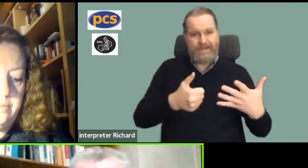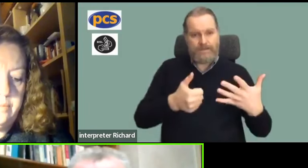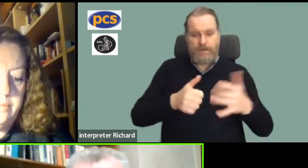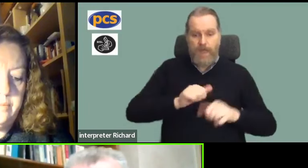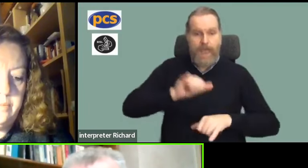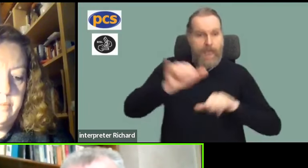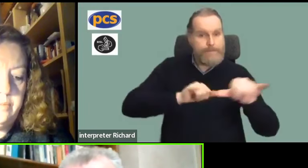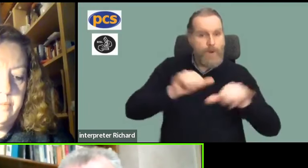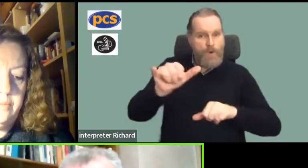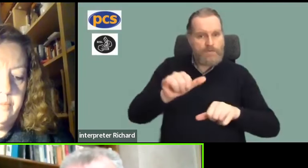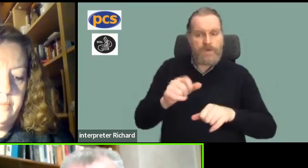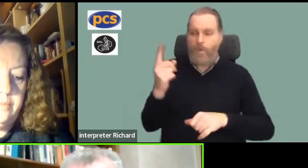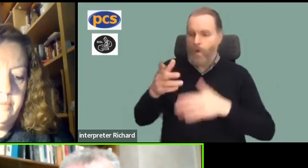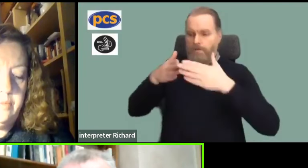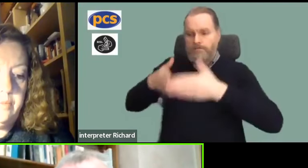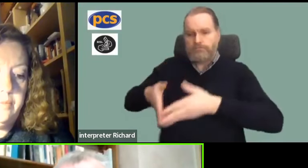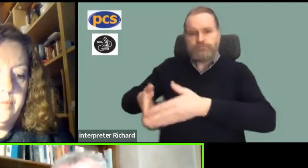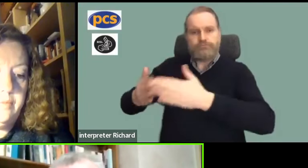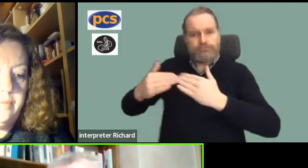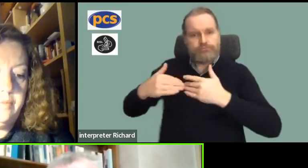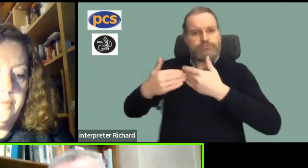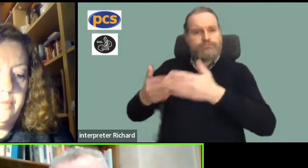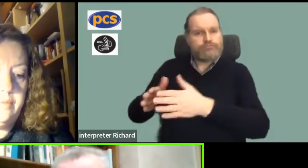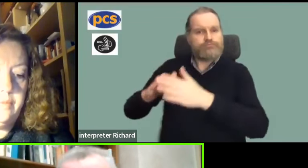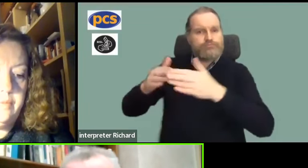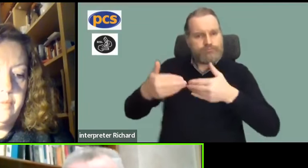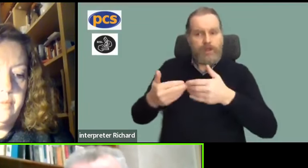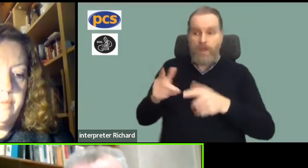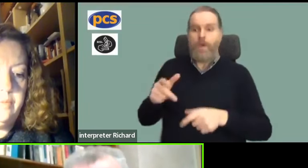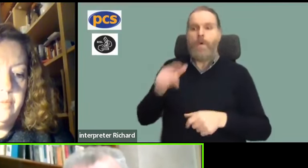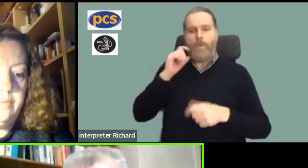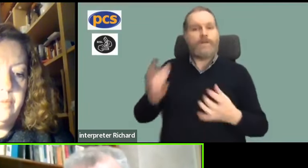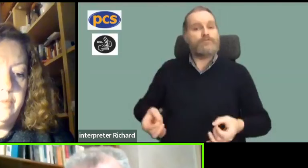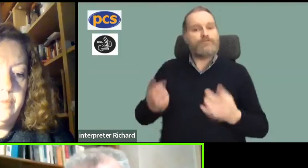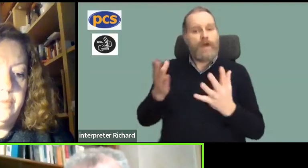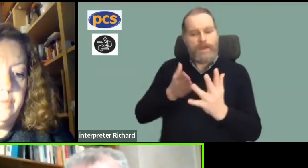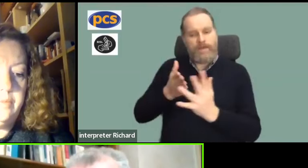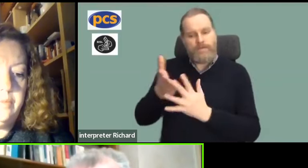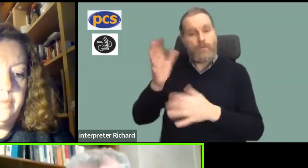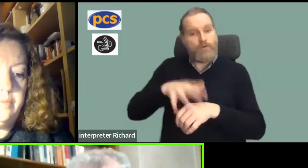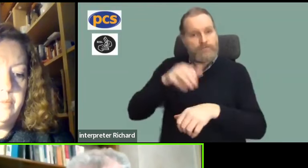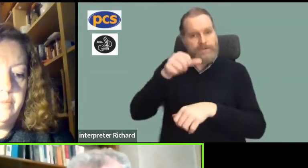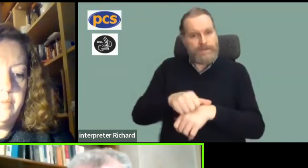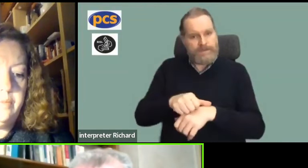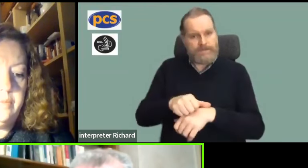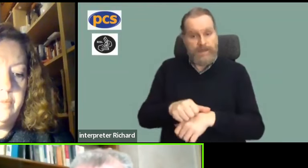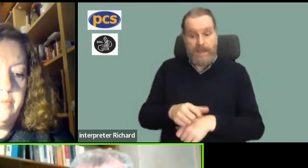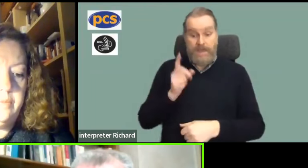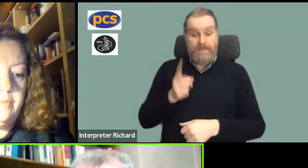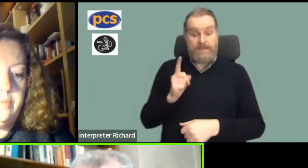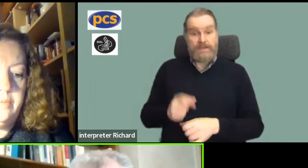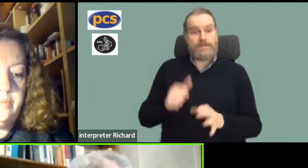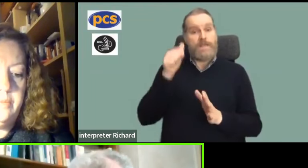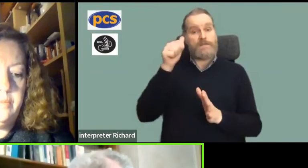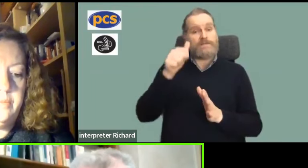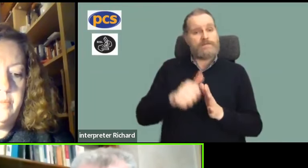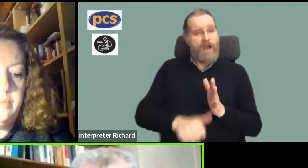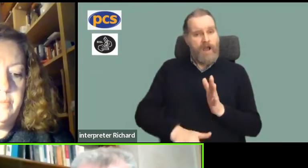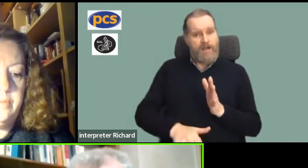6 Major Airports 6 Major Airports, and one port Major Airports, and one port Take action over Christmas Christmas. Now all of this we've said to the the government is the start not